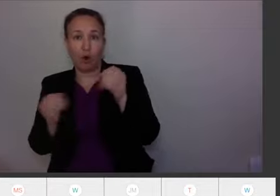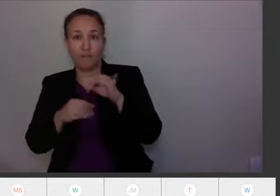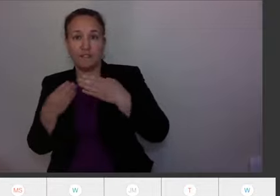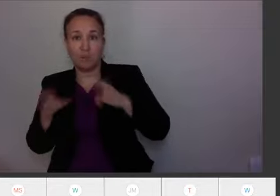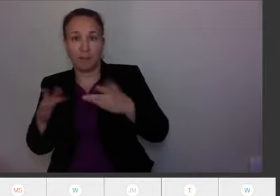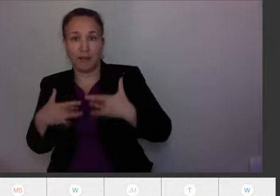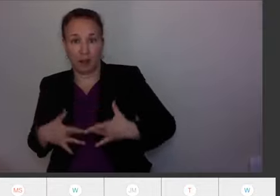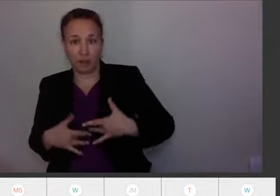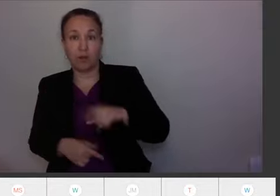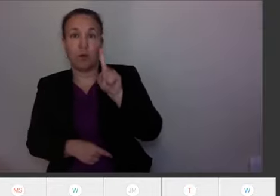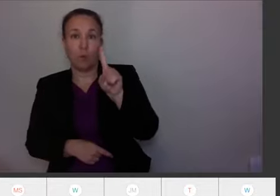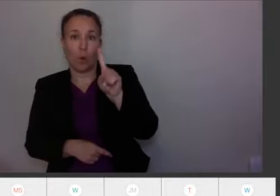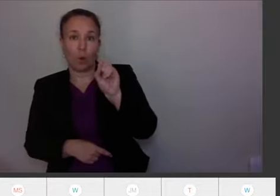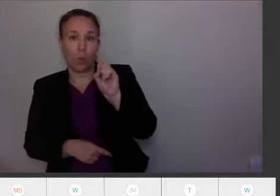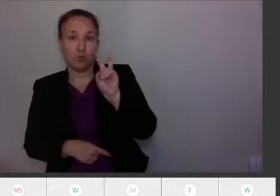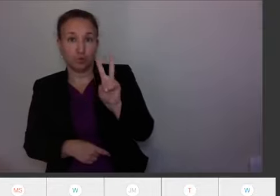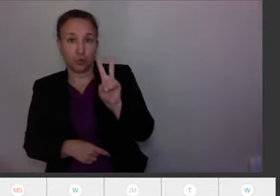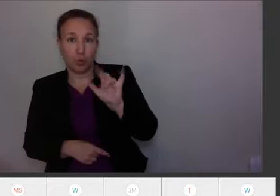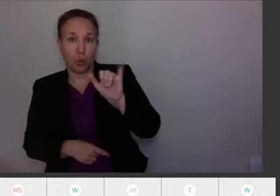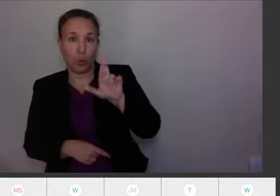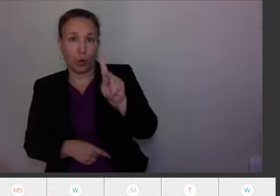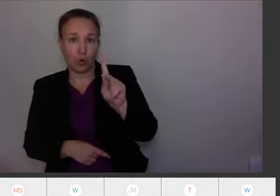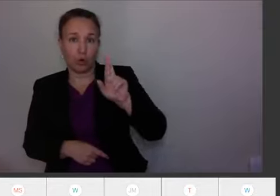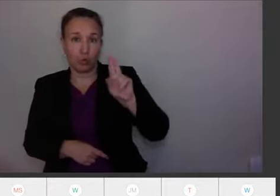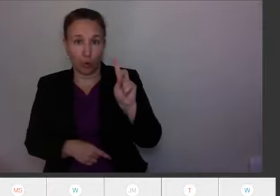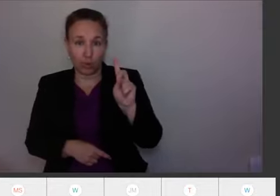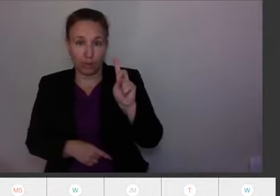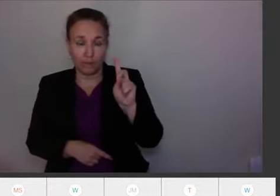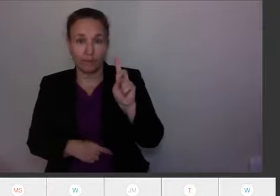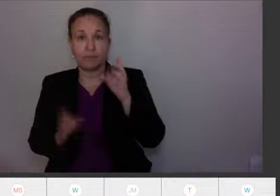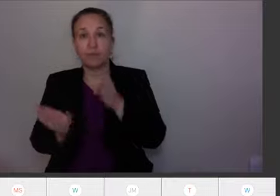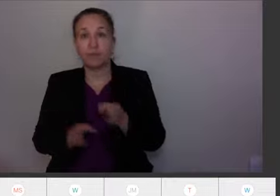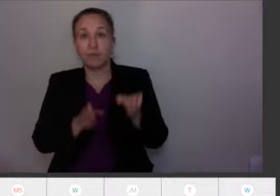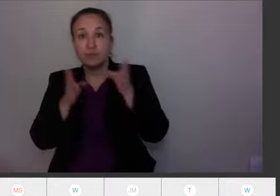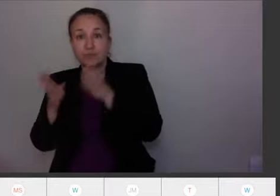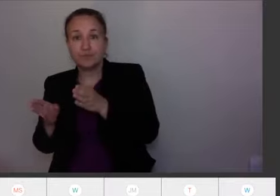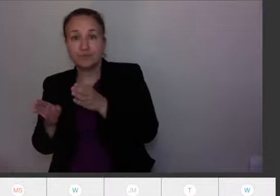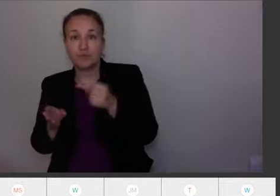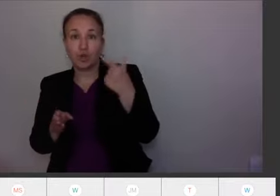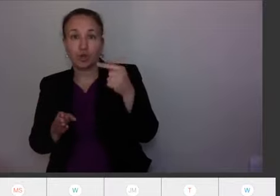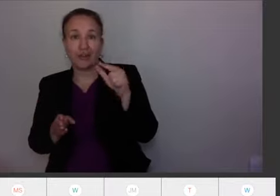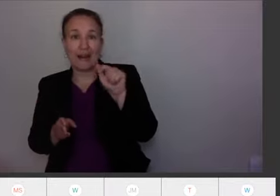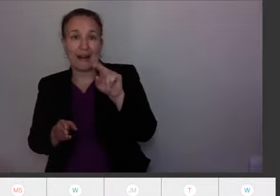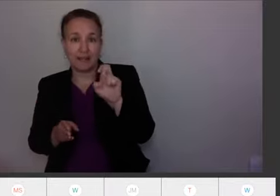102 york road and at green lane at deep creek and